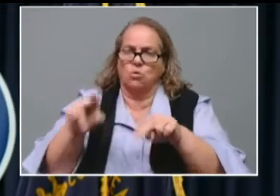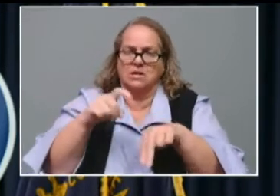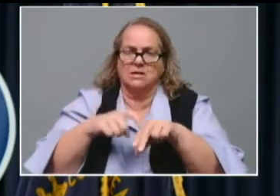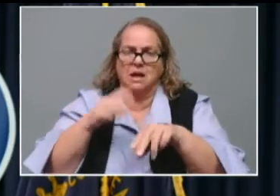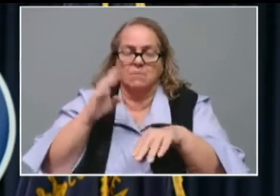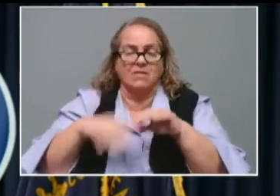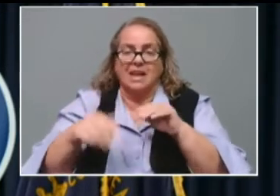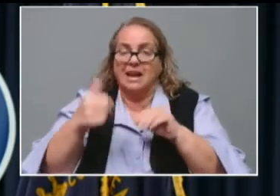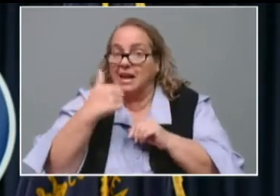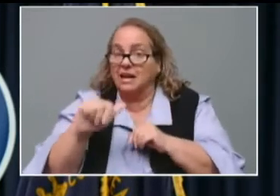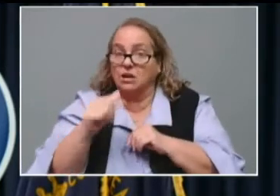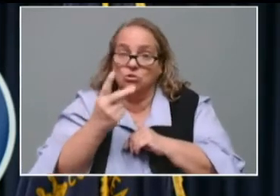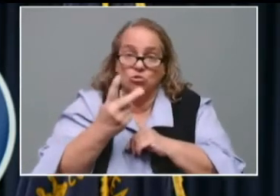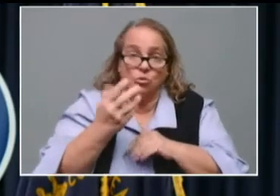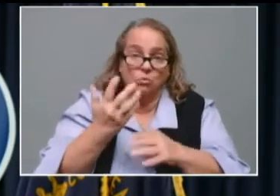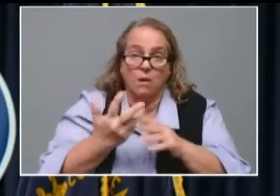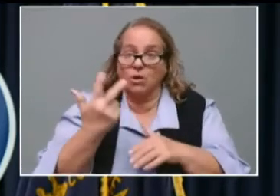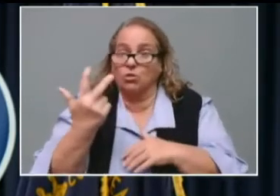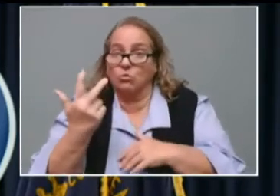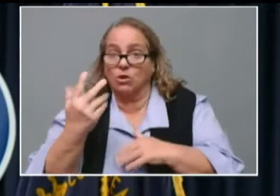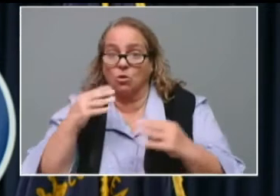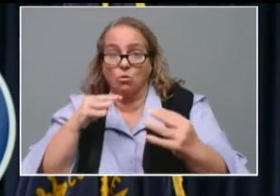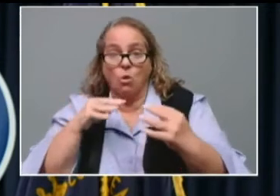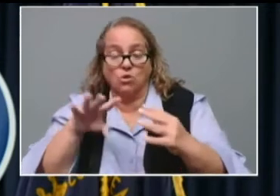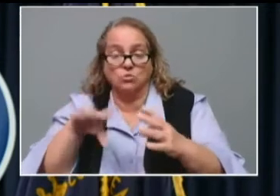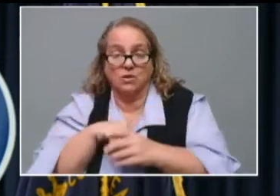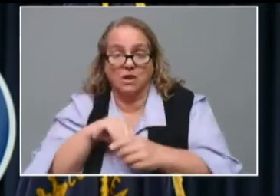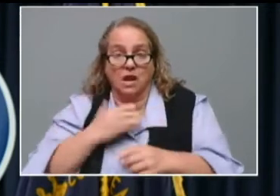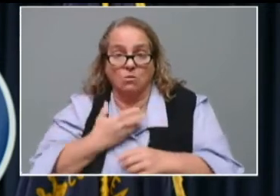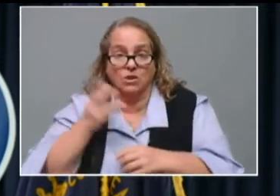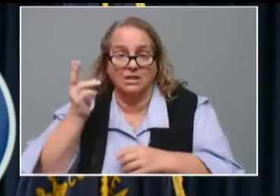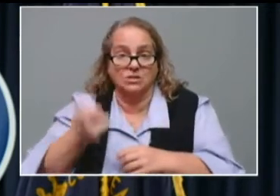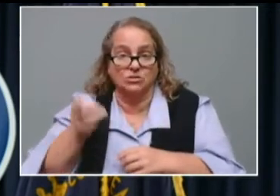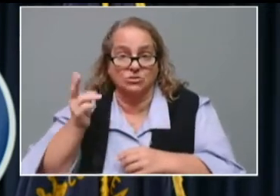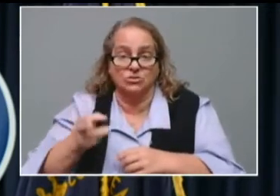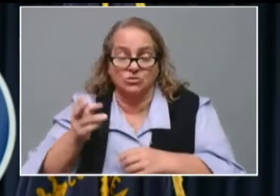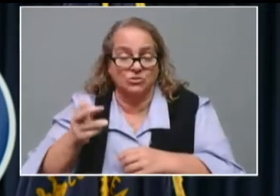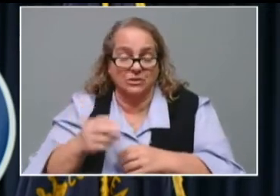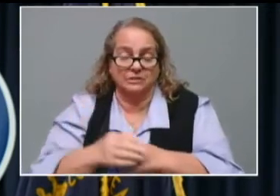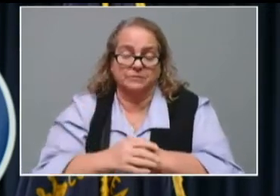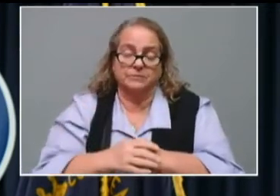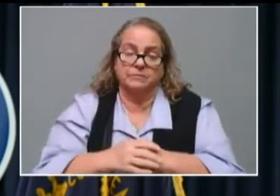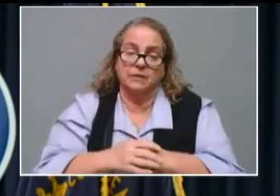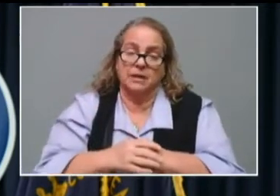maybe even three wars in our history combined The team Kentucky COVID-19